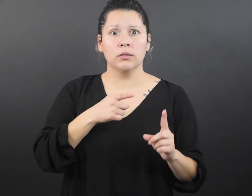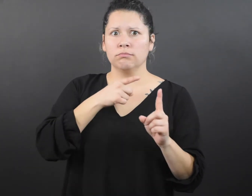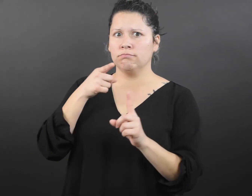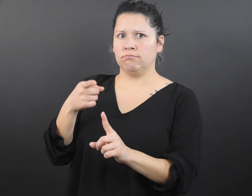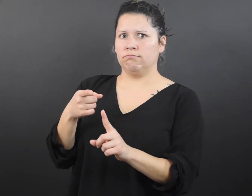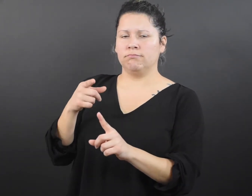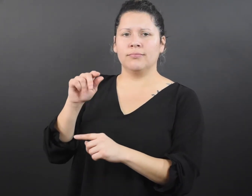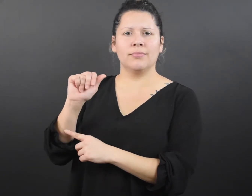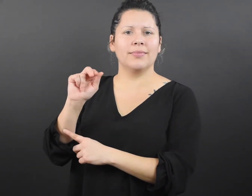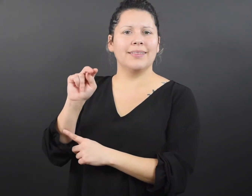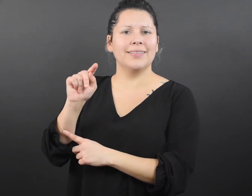Antigen tests